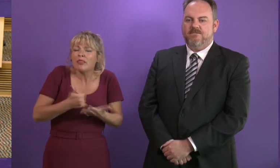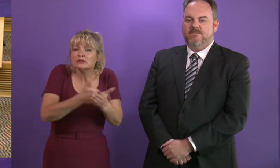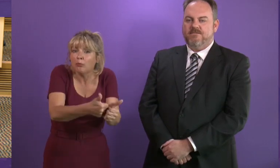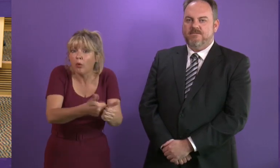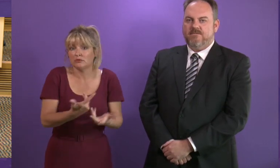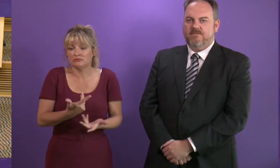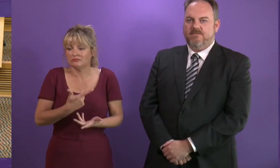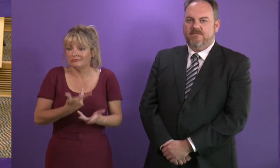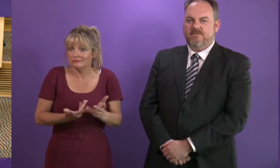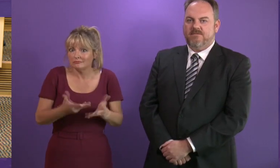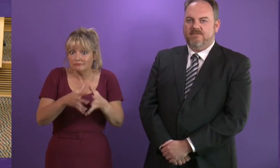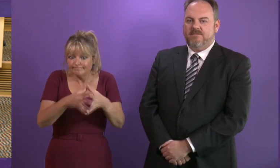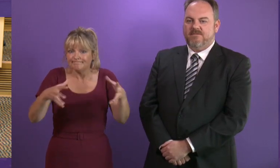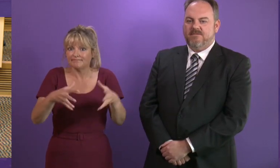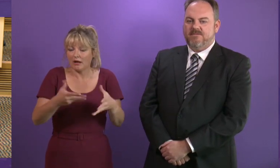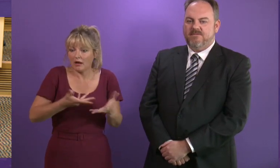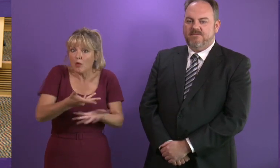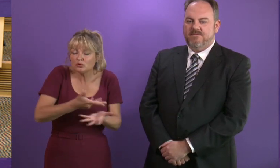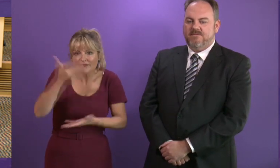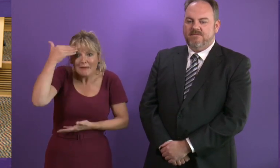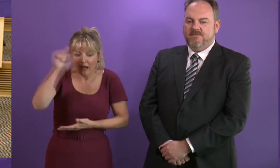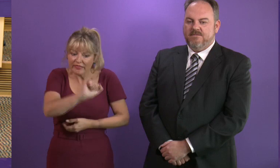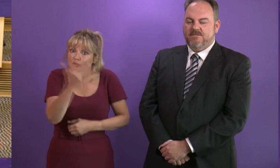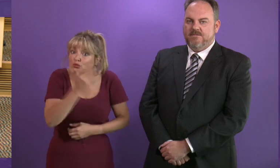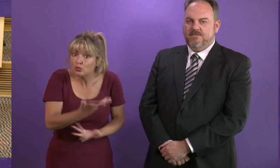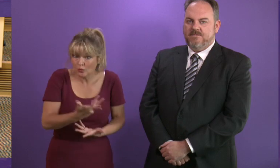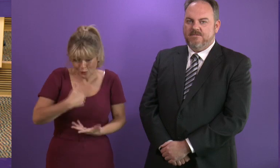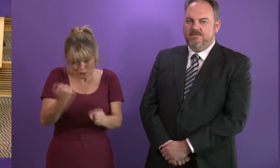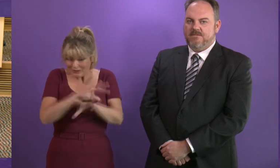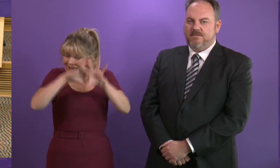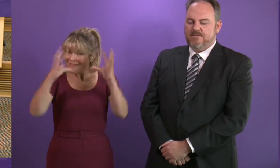in our schools. We are doing everything that we can do to protect vulnerable children from